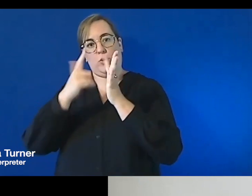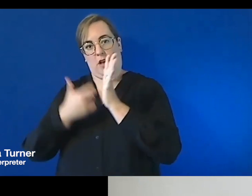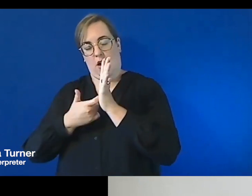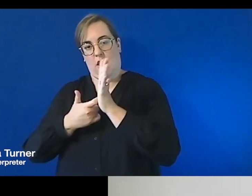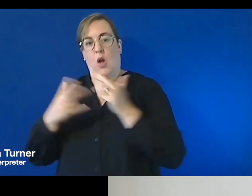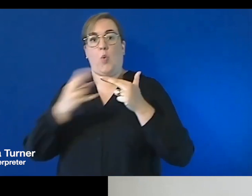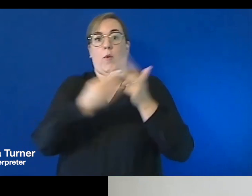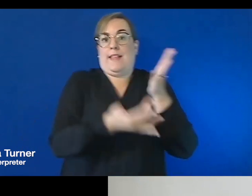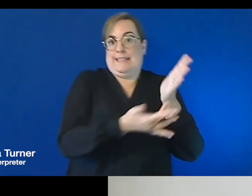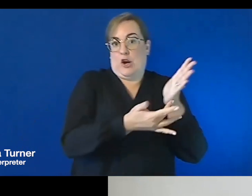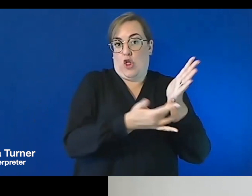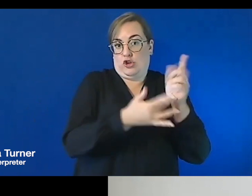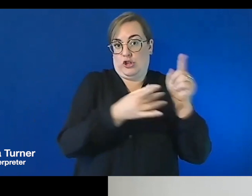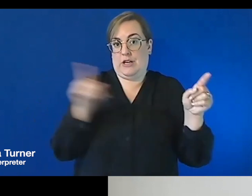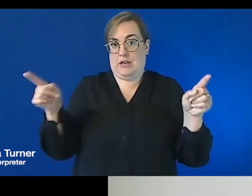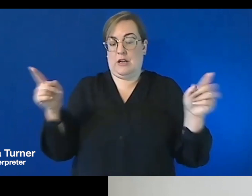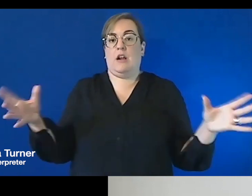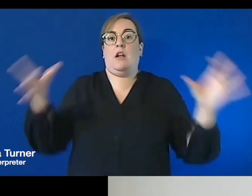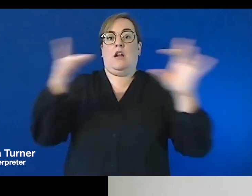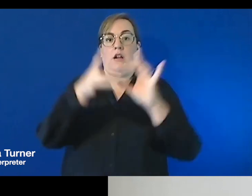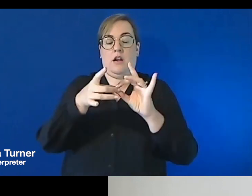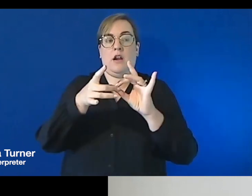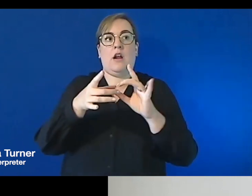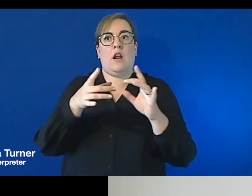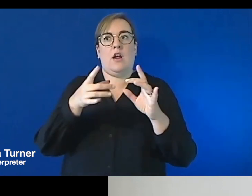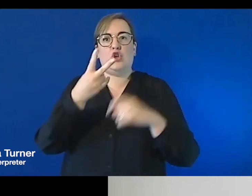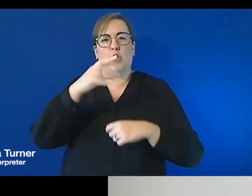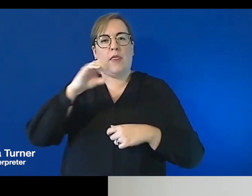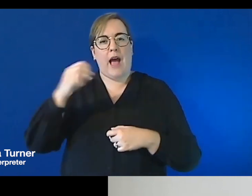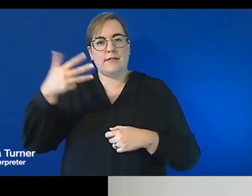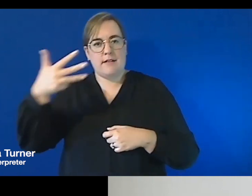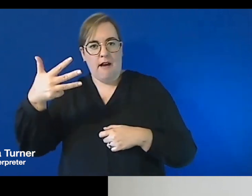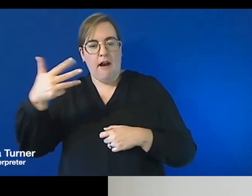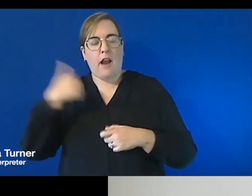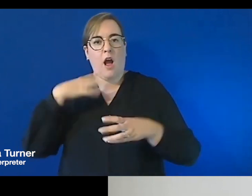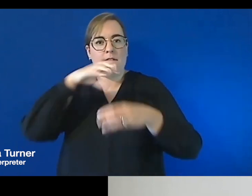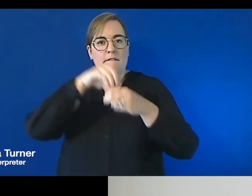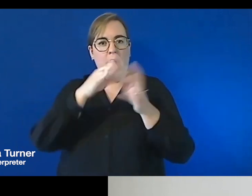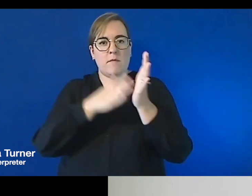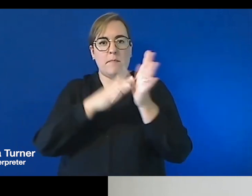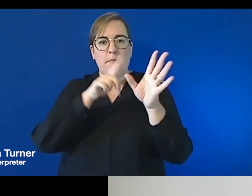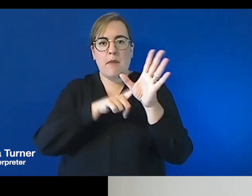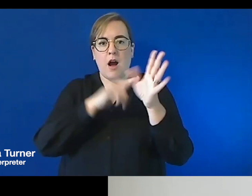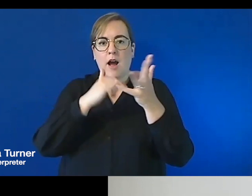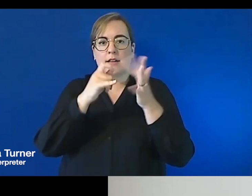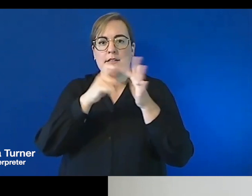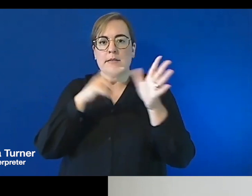in platforms like MySpace around 2009, and after that I started to explore data science,